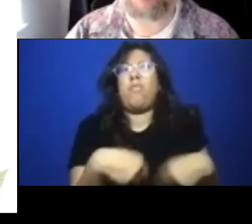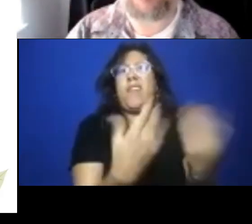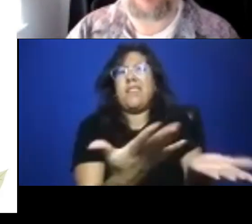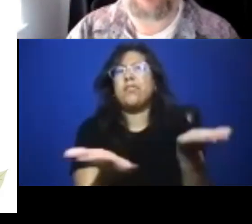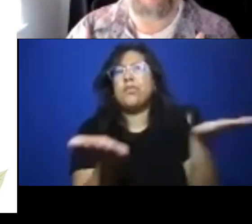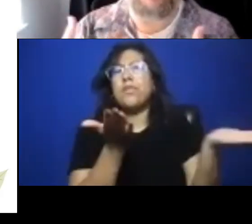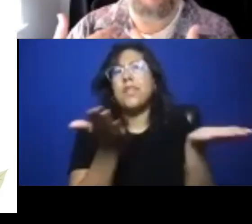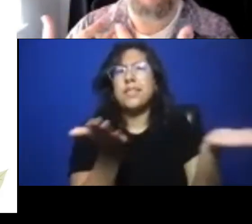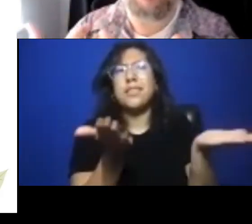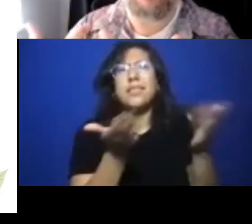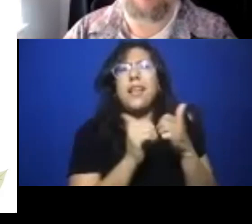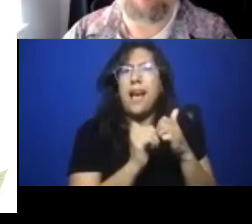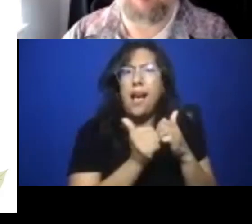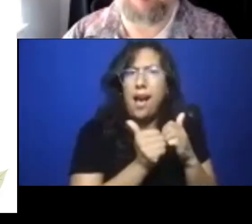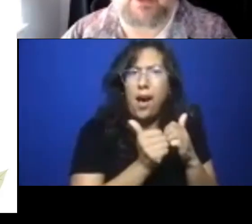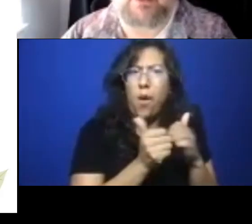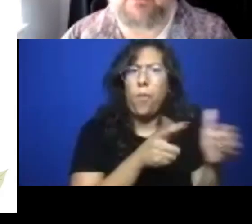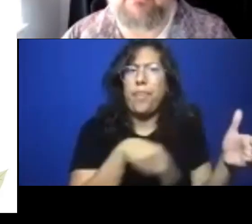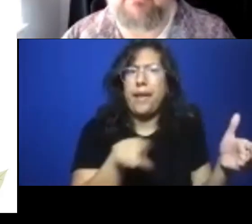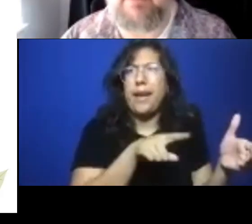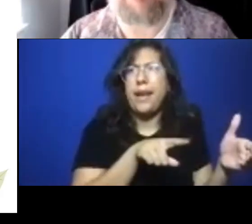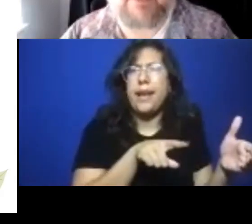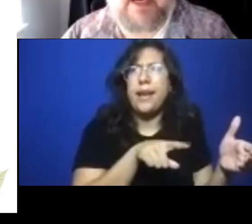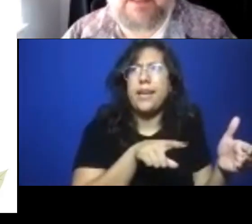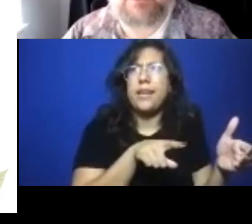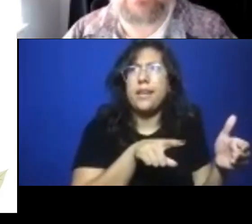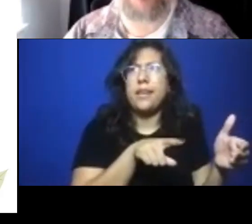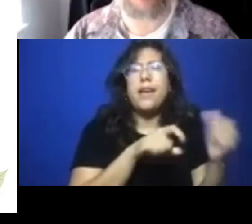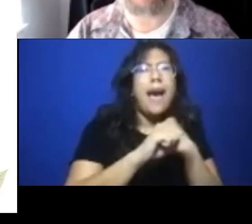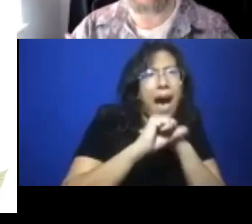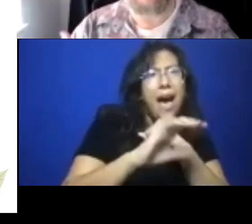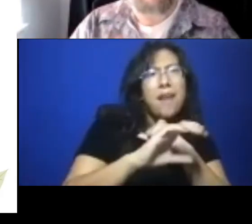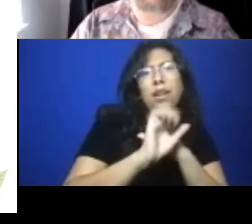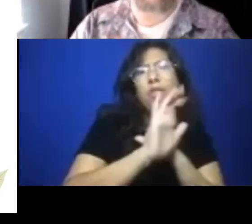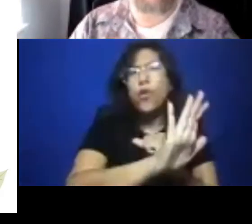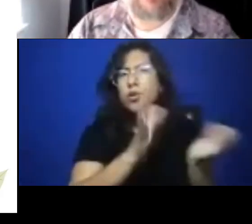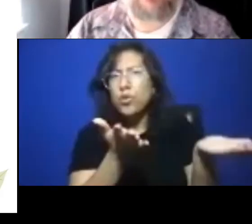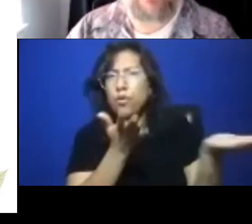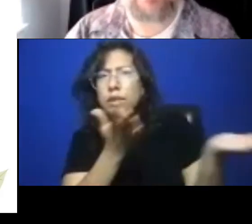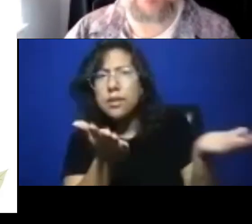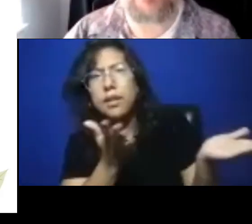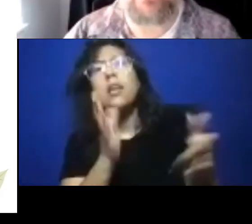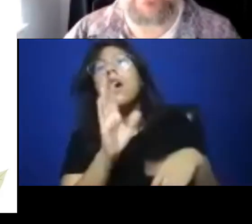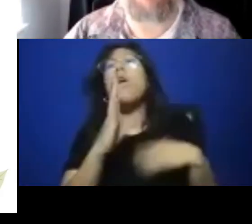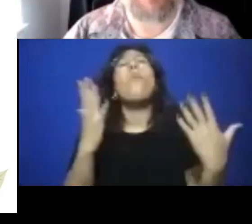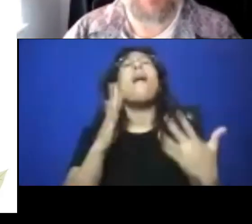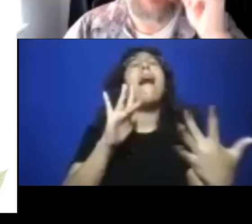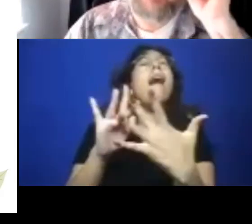how they're advertising their services, what kind of outreach they're doing.